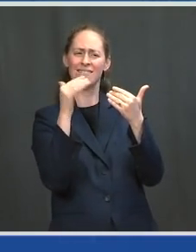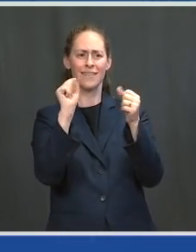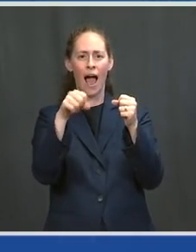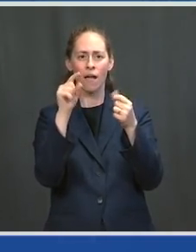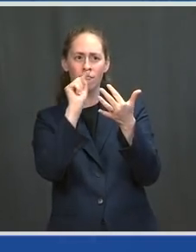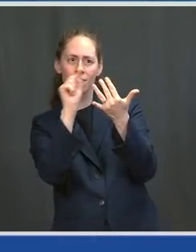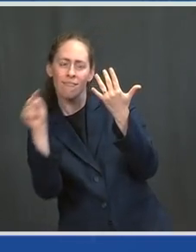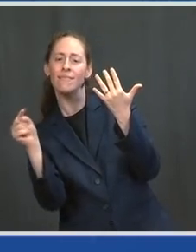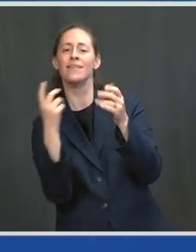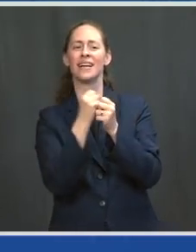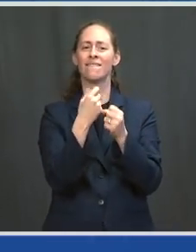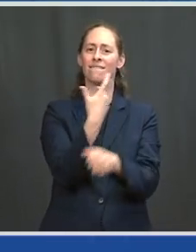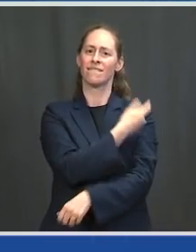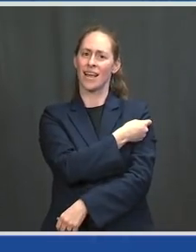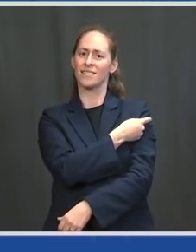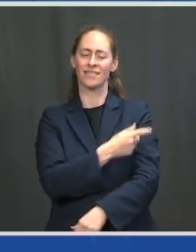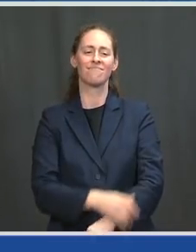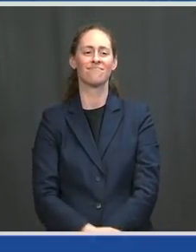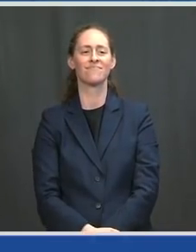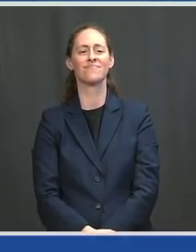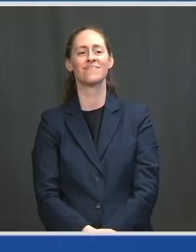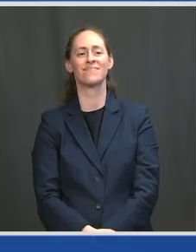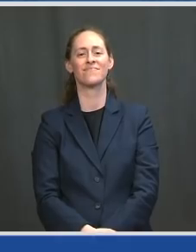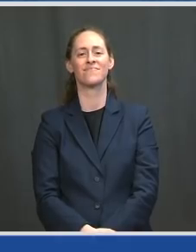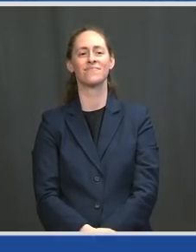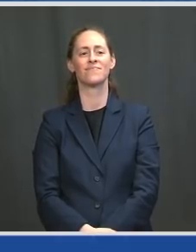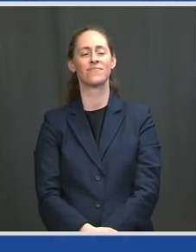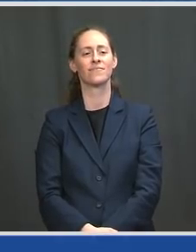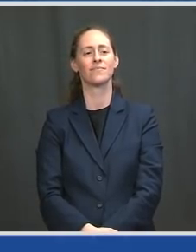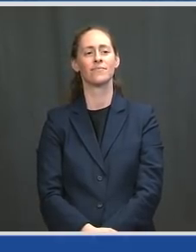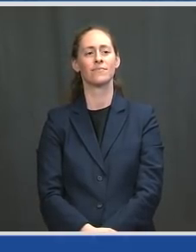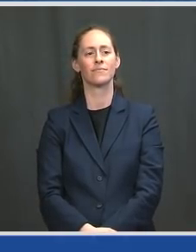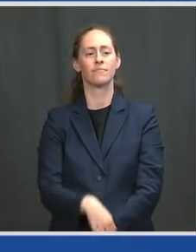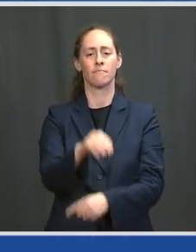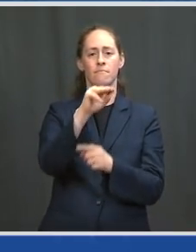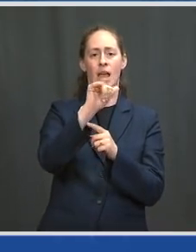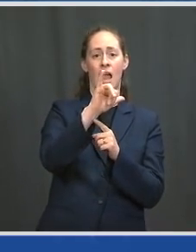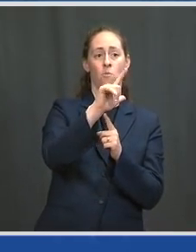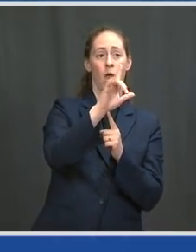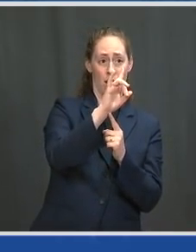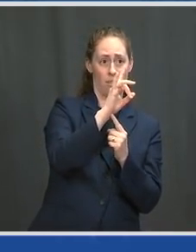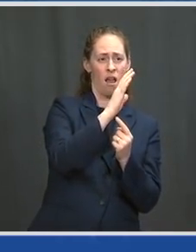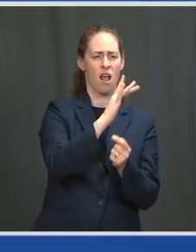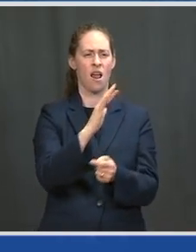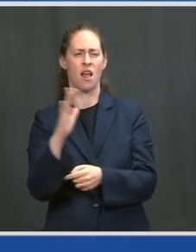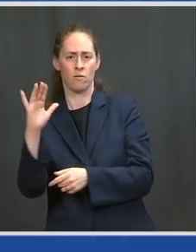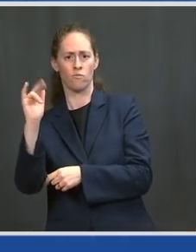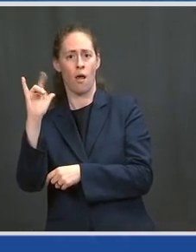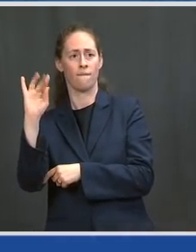From May 24th to July 4th, Uber and Lyft -- and I think it's incredibly generous of them --